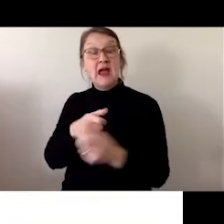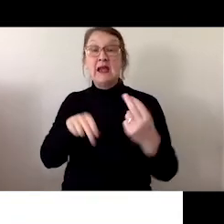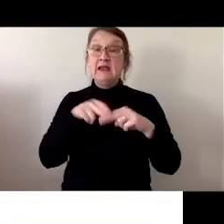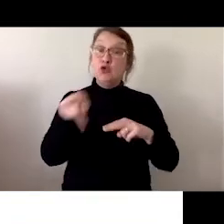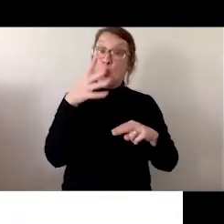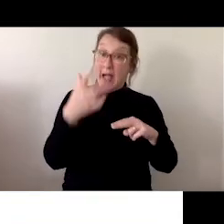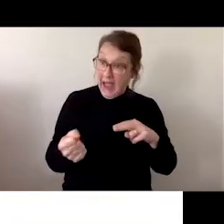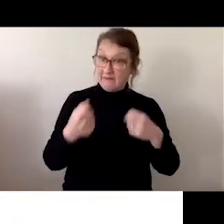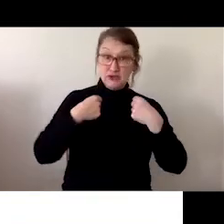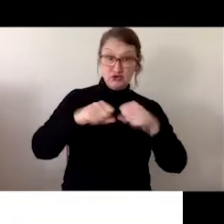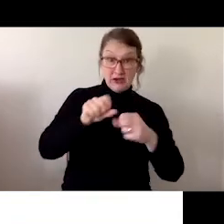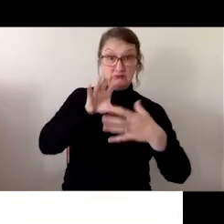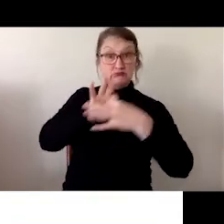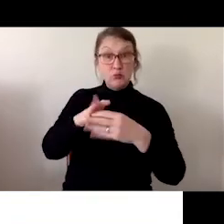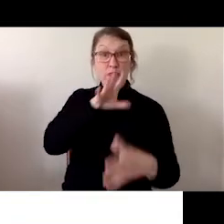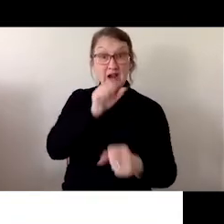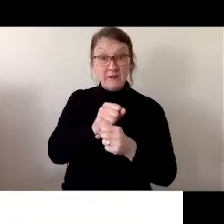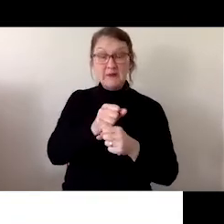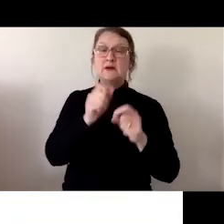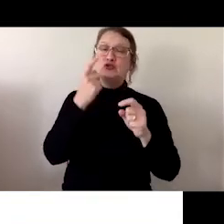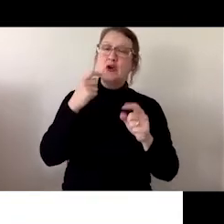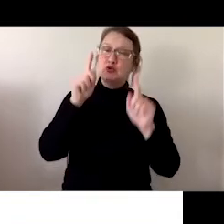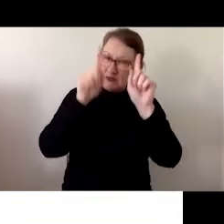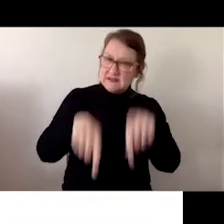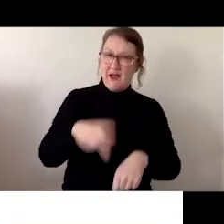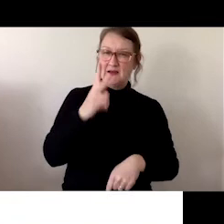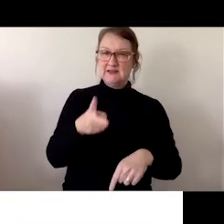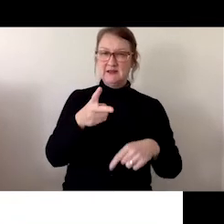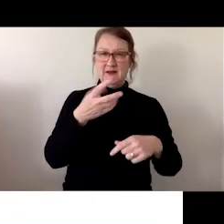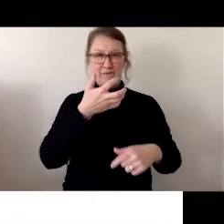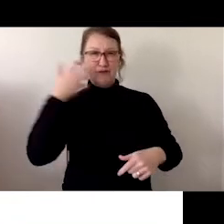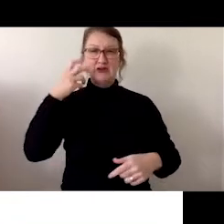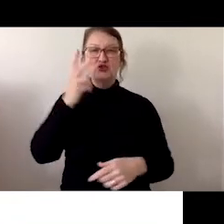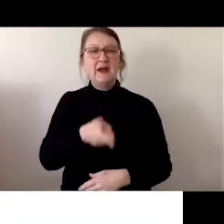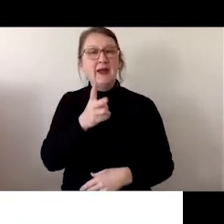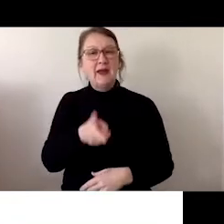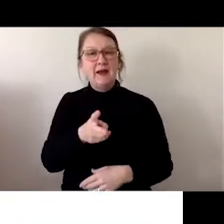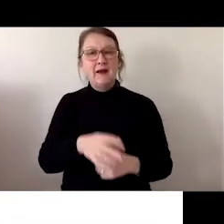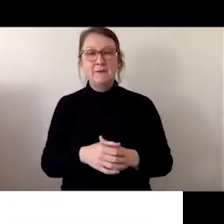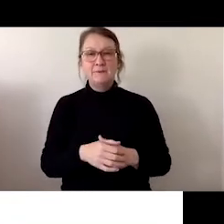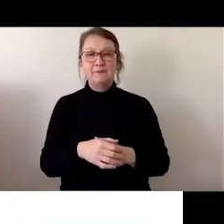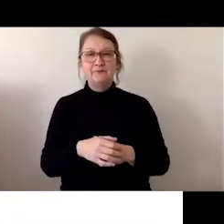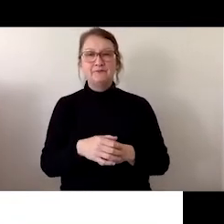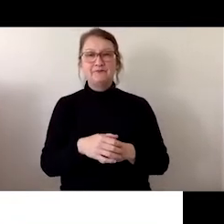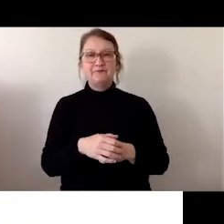going to talk more about that later on. How do we make YOUR engagement with government more meaningful for government? The sixth thing is to